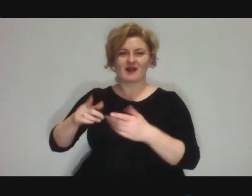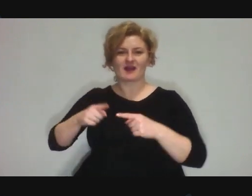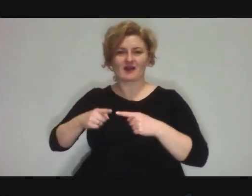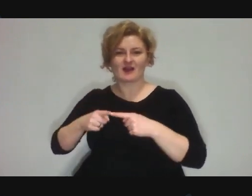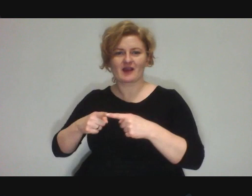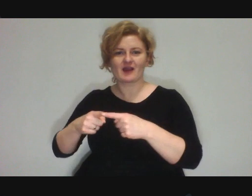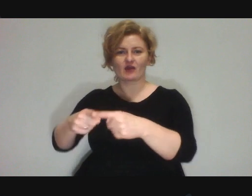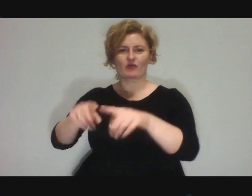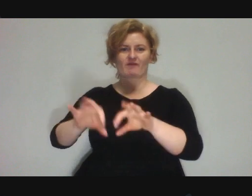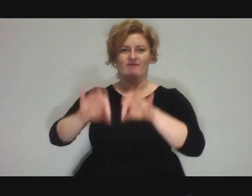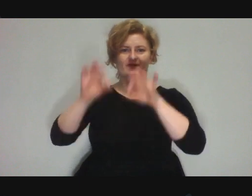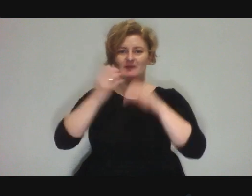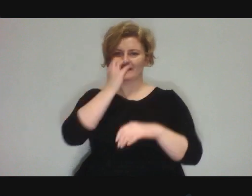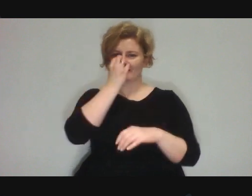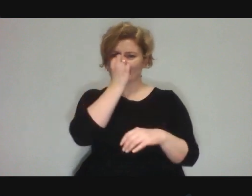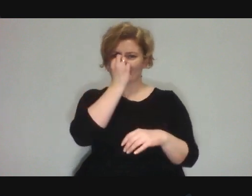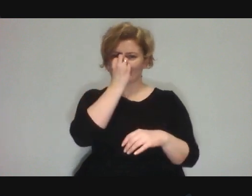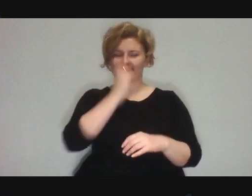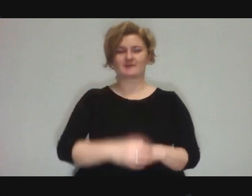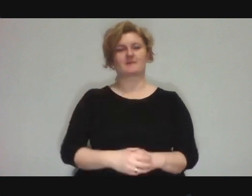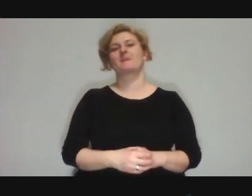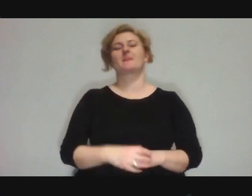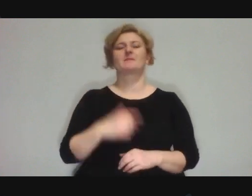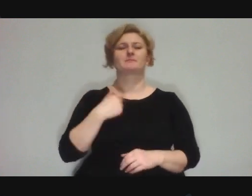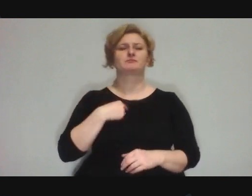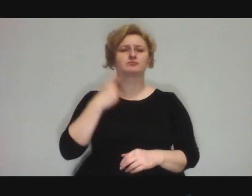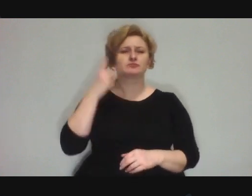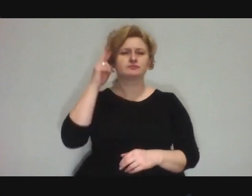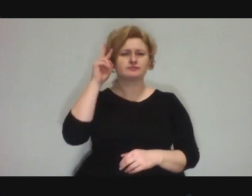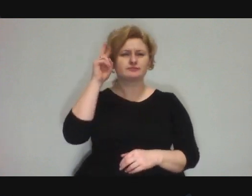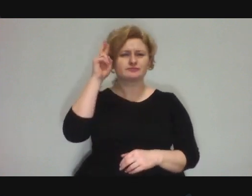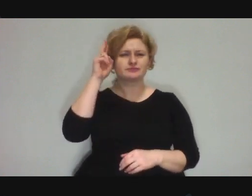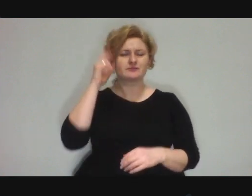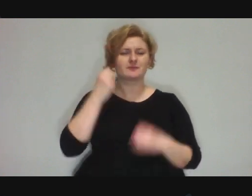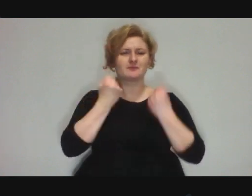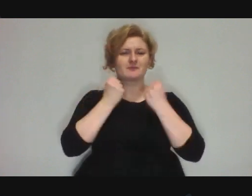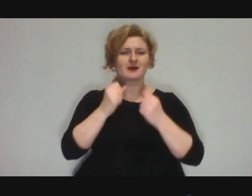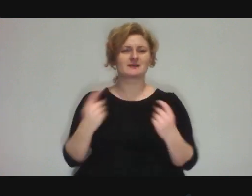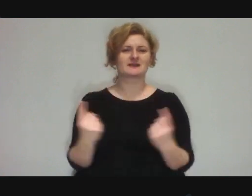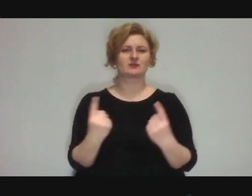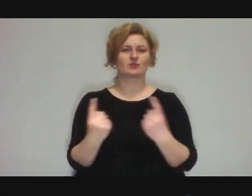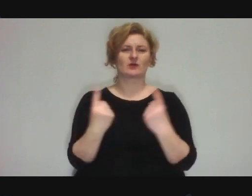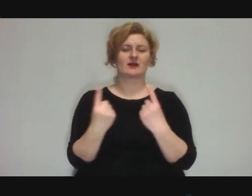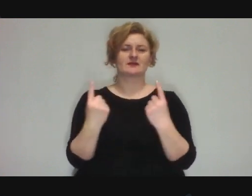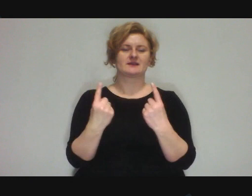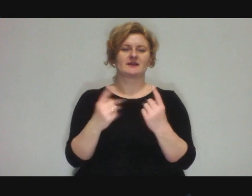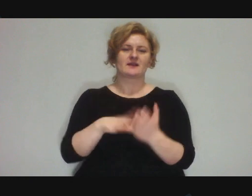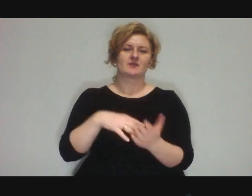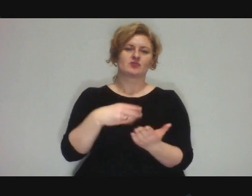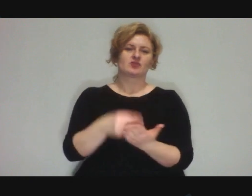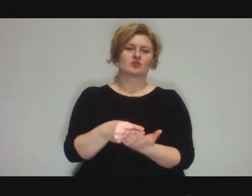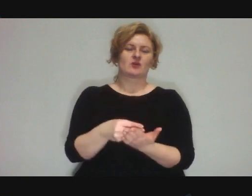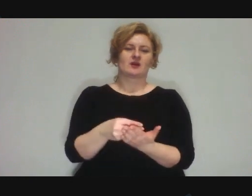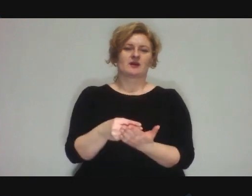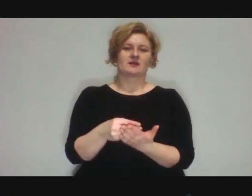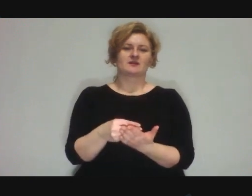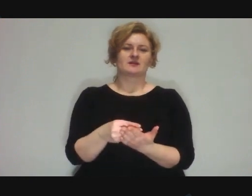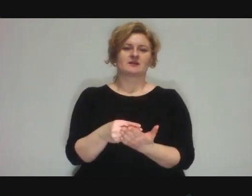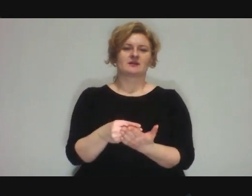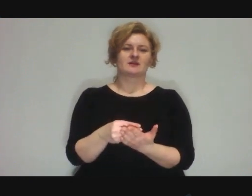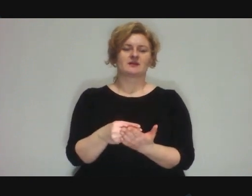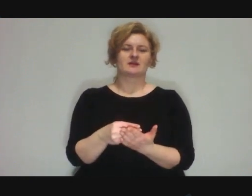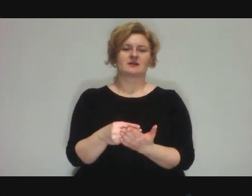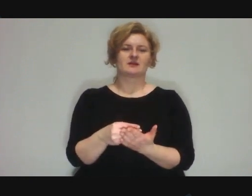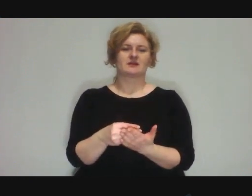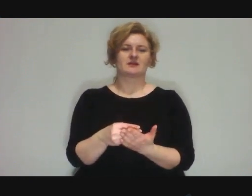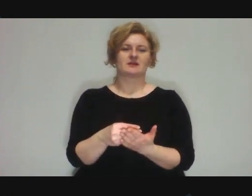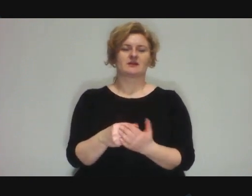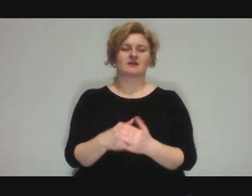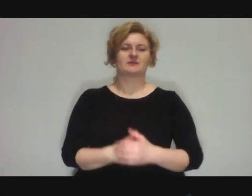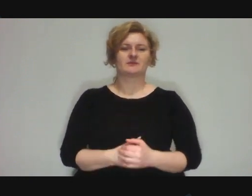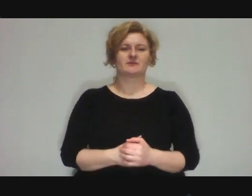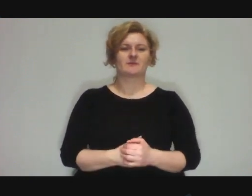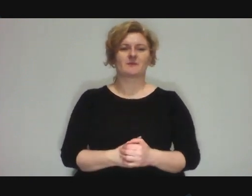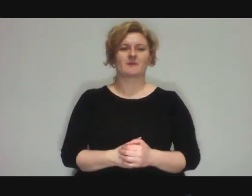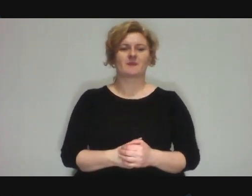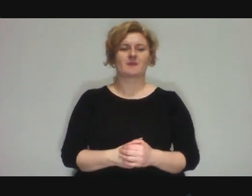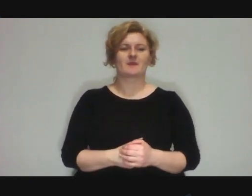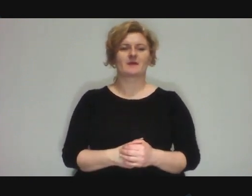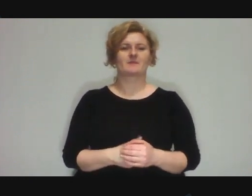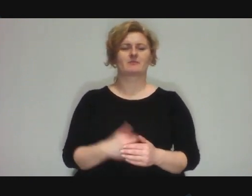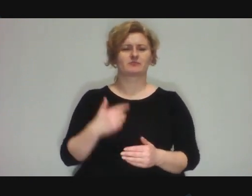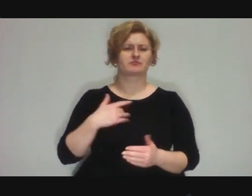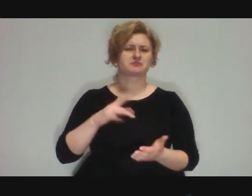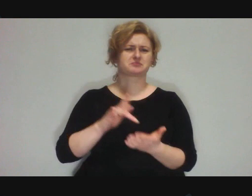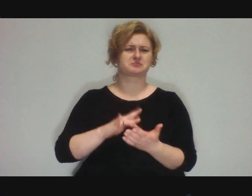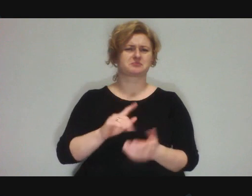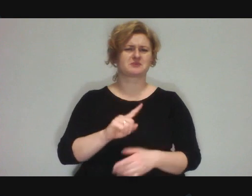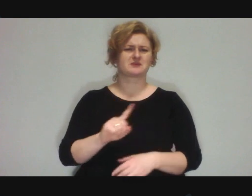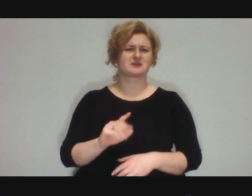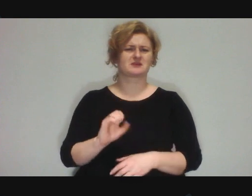Marek: Yeah... you know... but I think of more situations like for example "The Little Perseverers" from Zaliszcze... What about there...